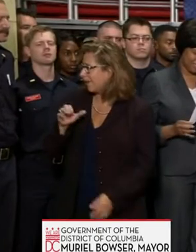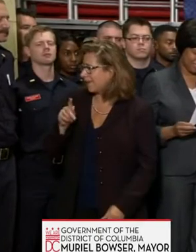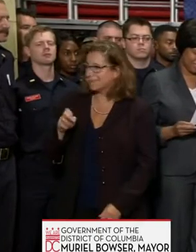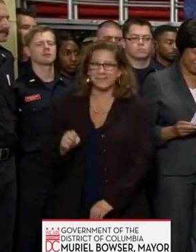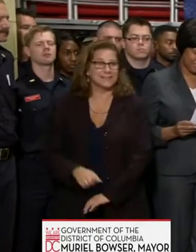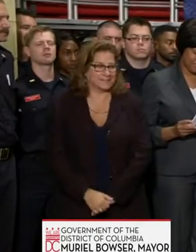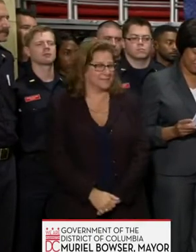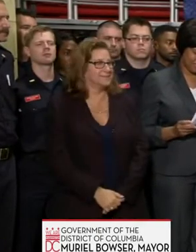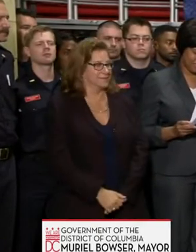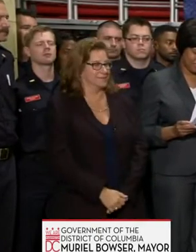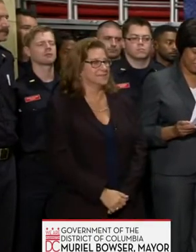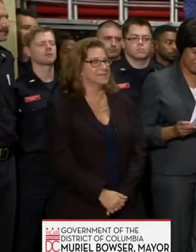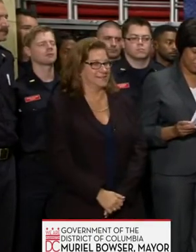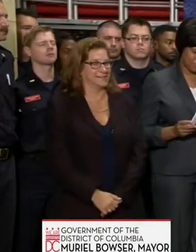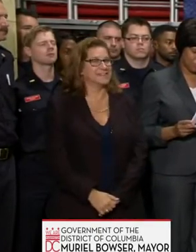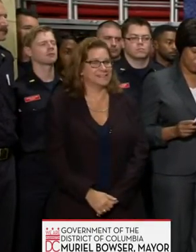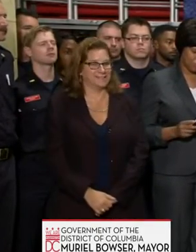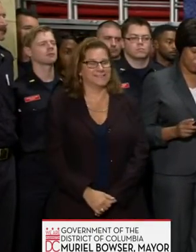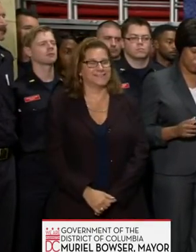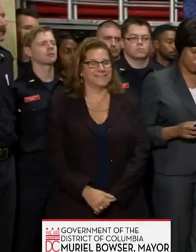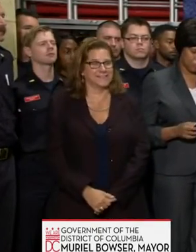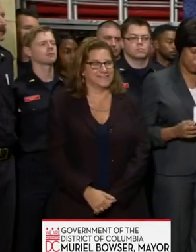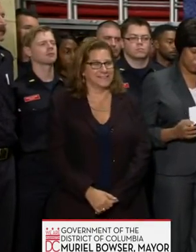BUT WHAT IS GOING TO HAPPEN NOW IMMEDIATELY AFTER THIS IS THE